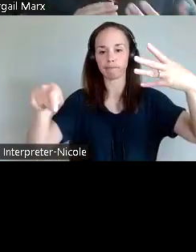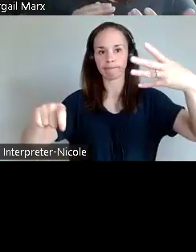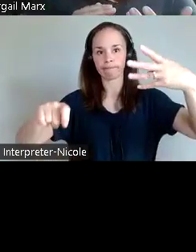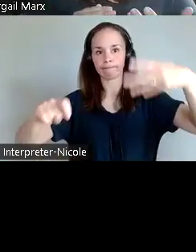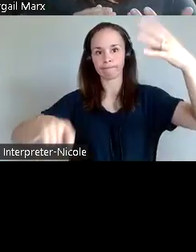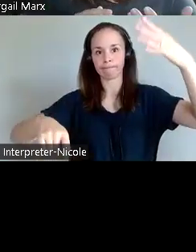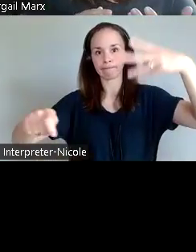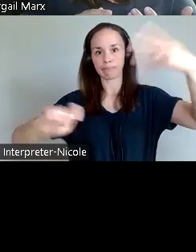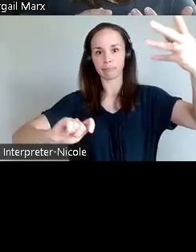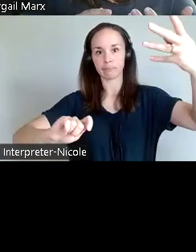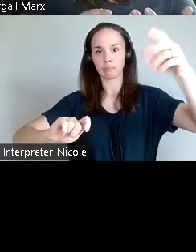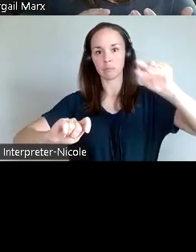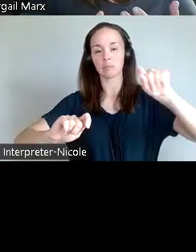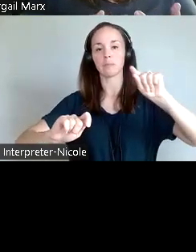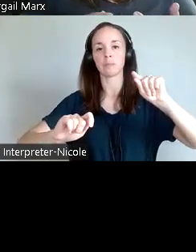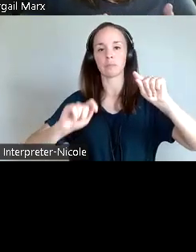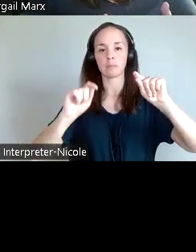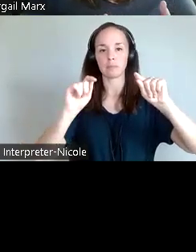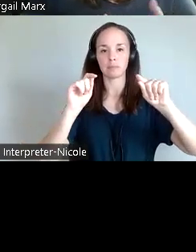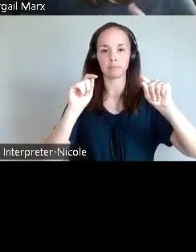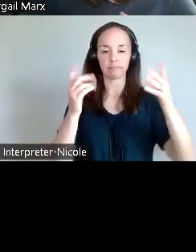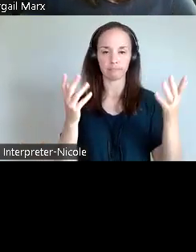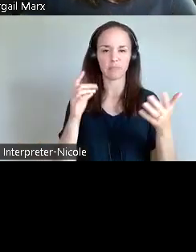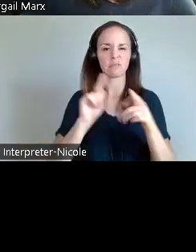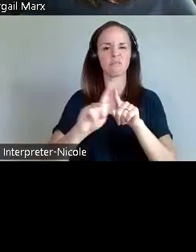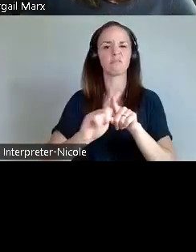Are they going to use their eye gaze to point or select things or a head pointer?